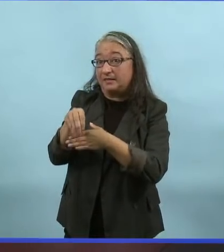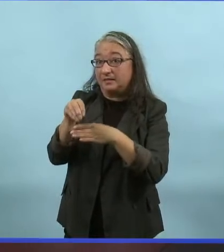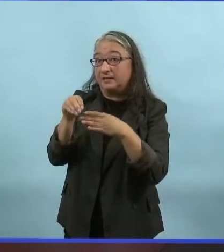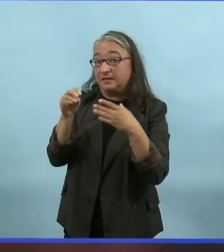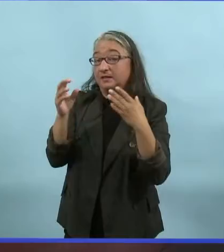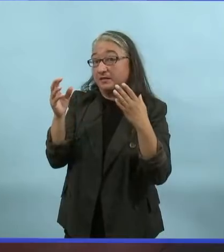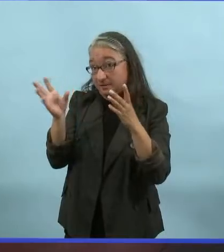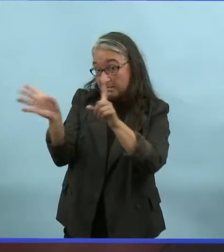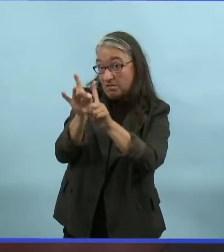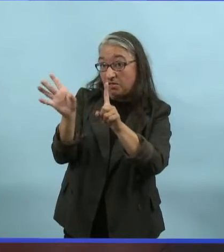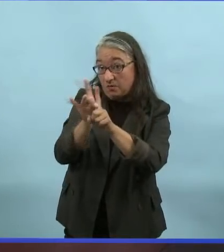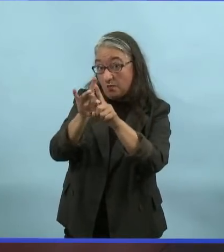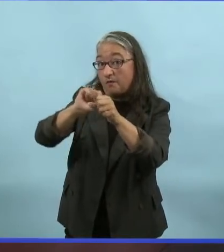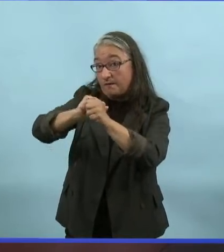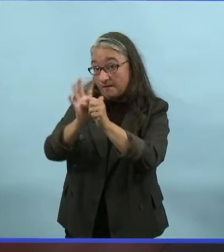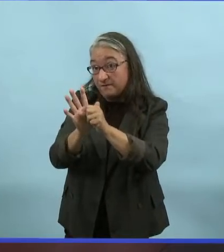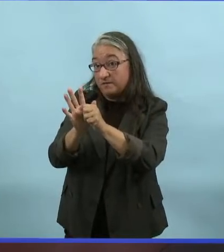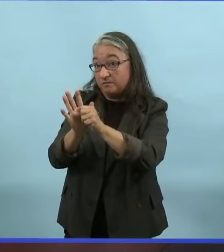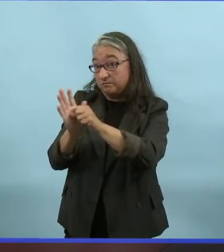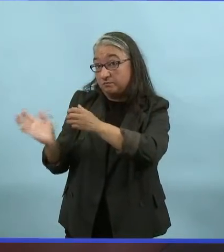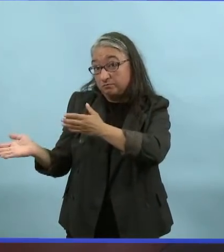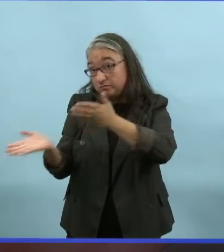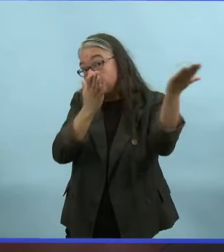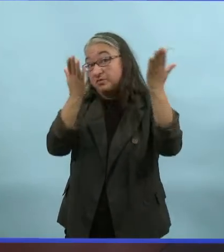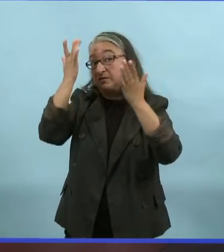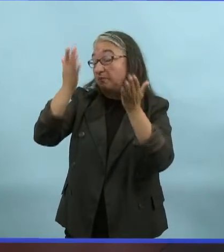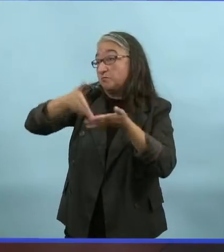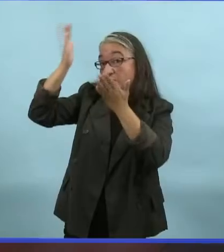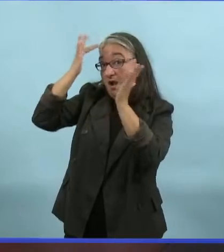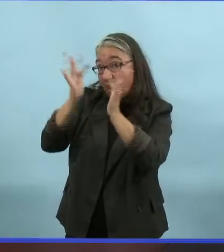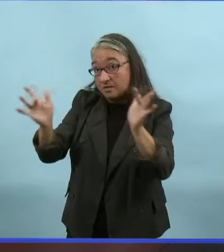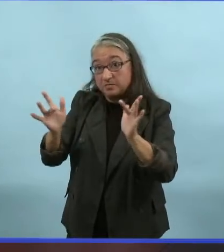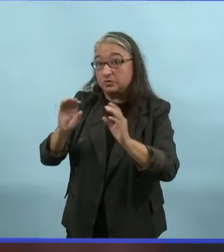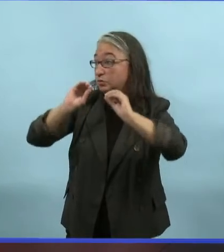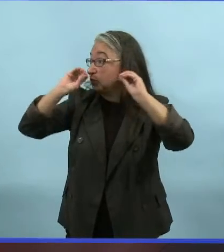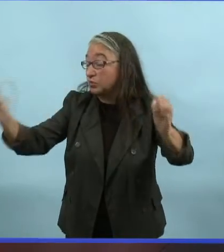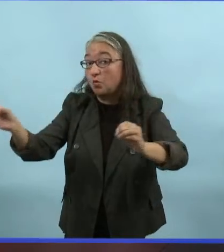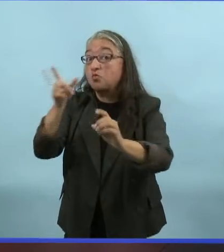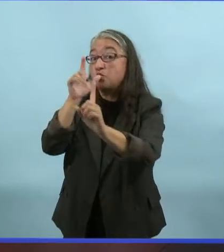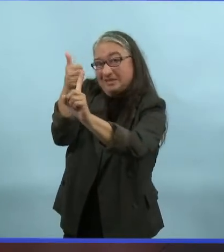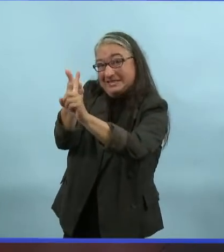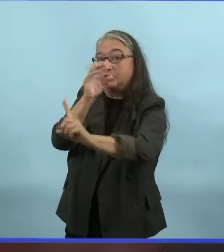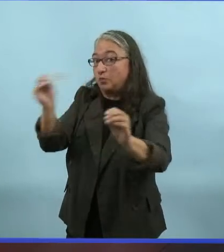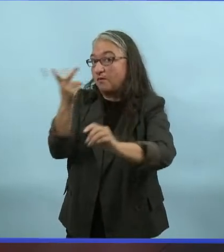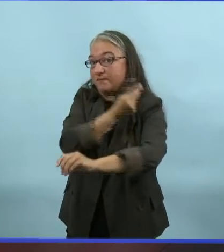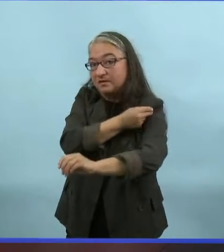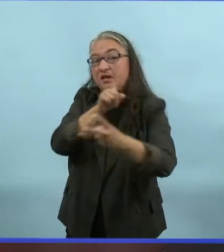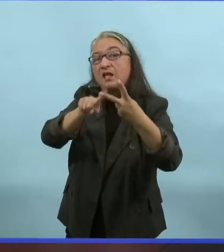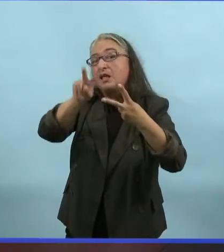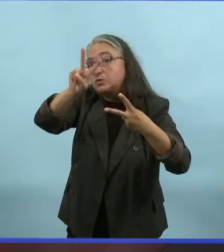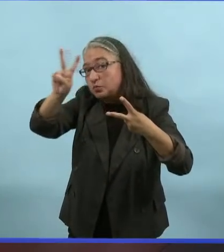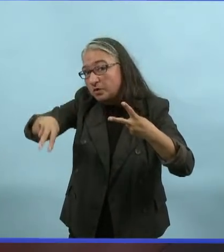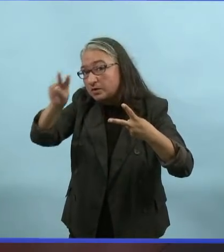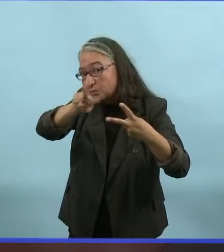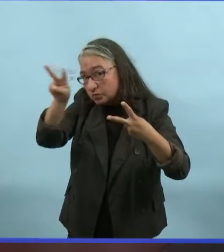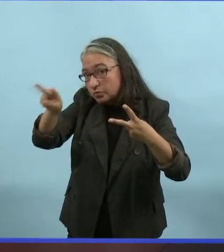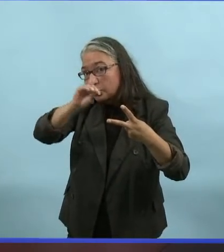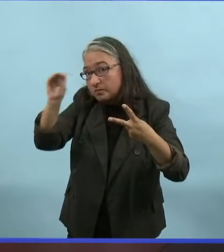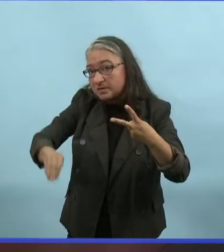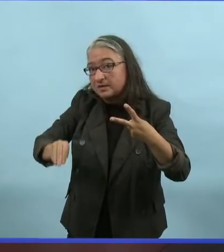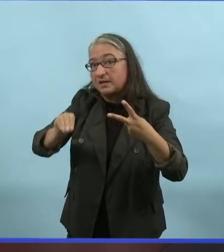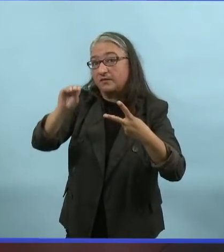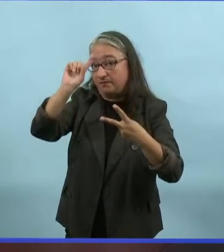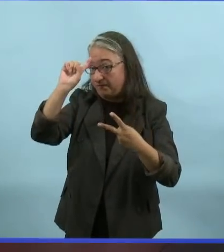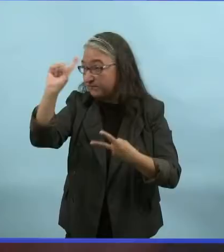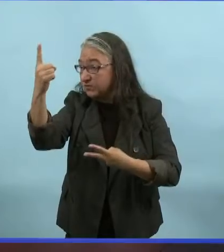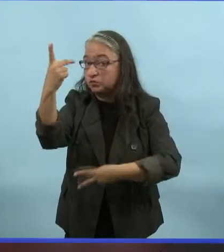month were not vaccinated and another 22 percent had one dose but less than two weeks so that